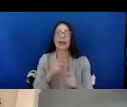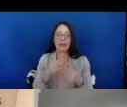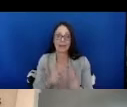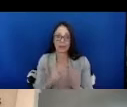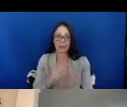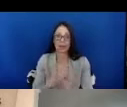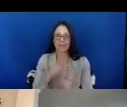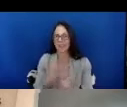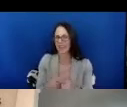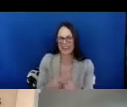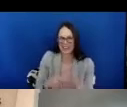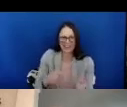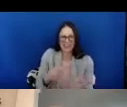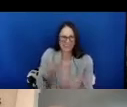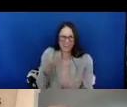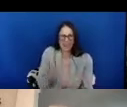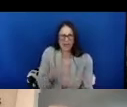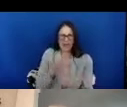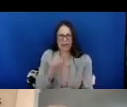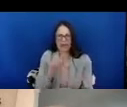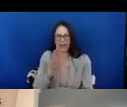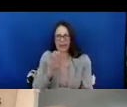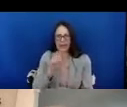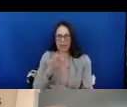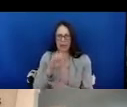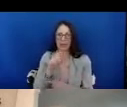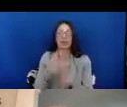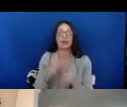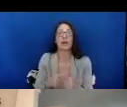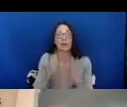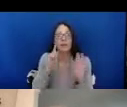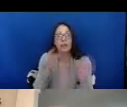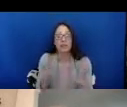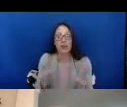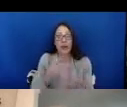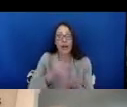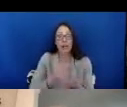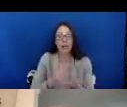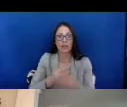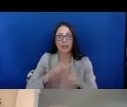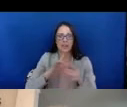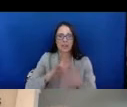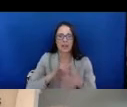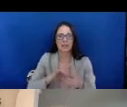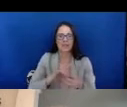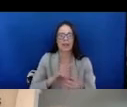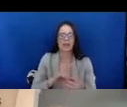15:58:29 That is the triage is based on disability, not co morbidity and therefore is unethical.